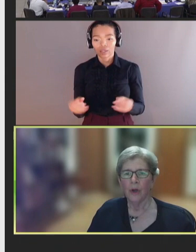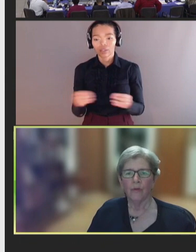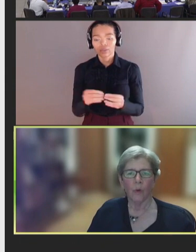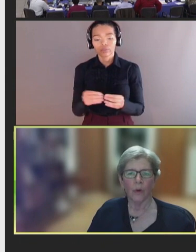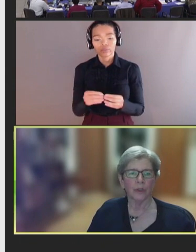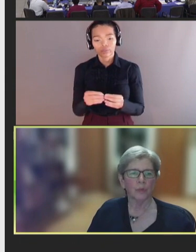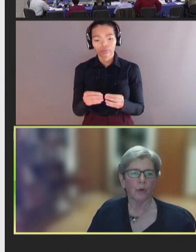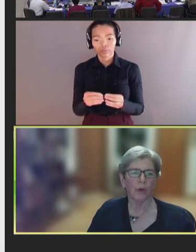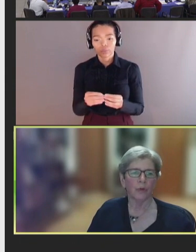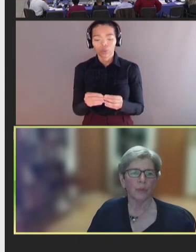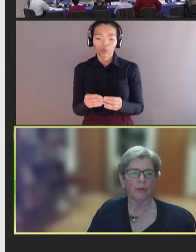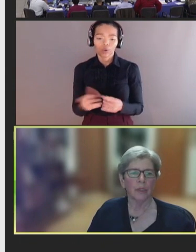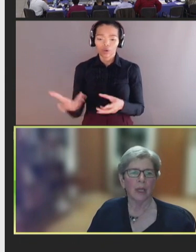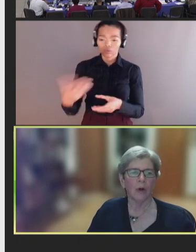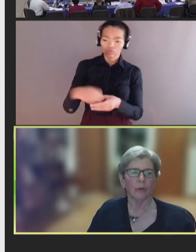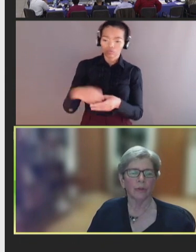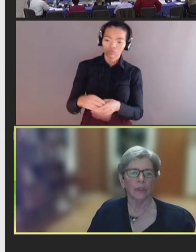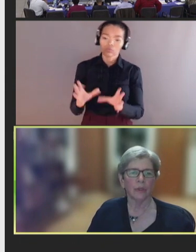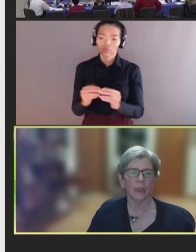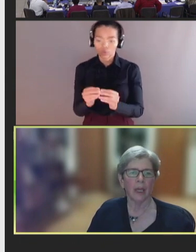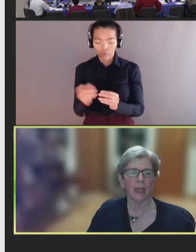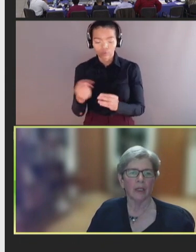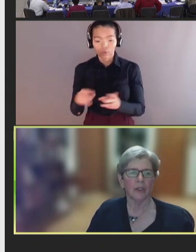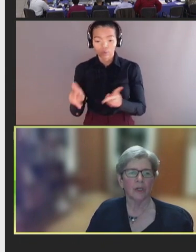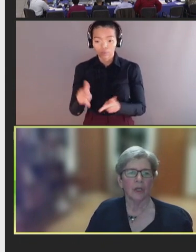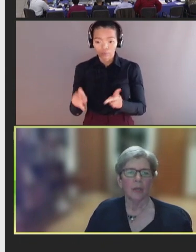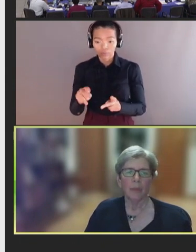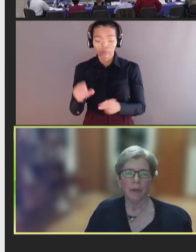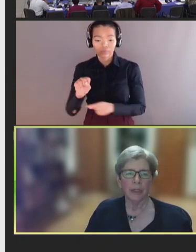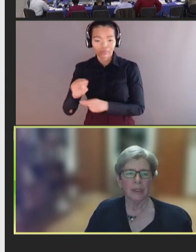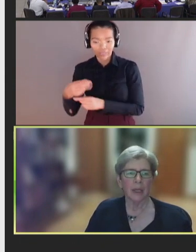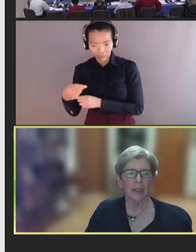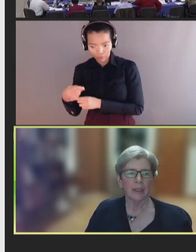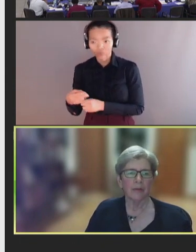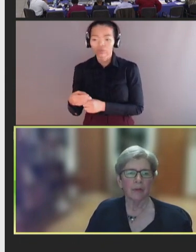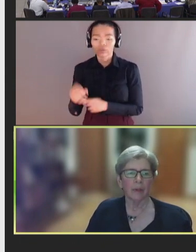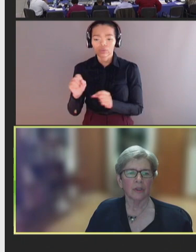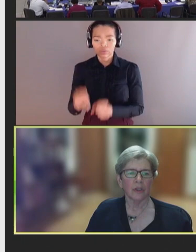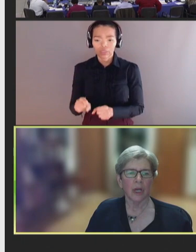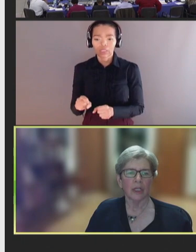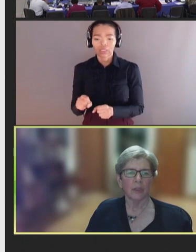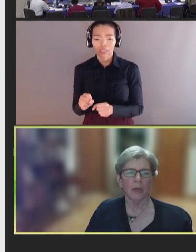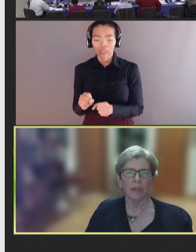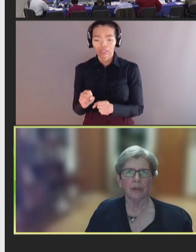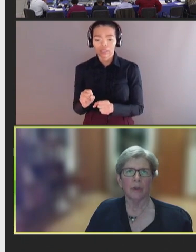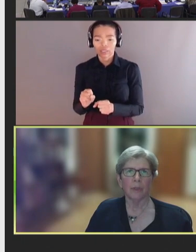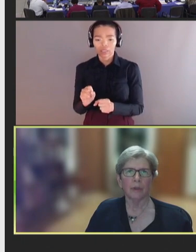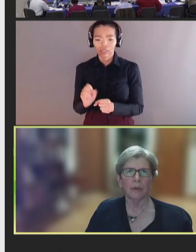for this broad group of stakeholders to engage both in scientific exchange but also to build